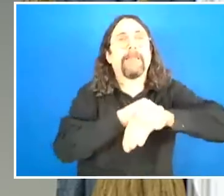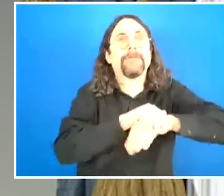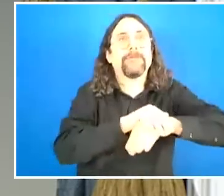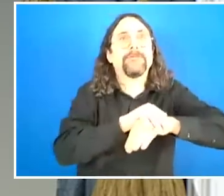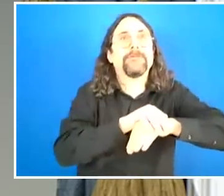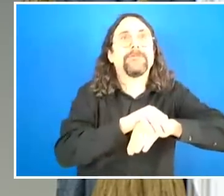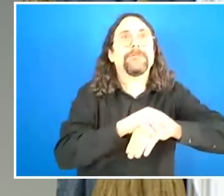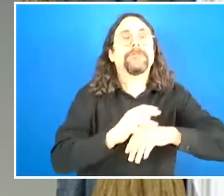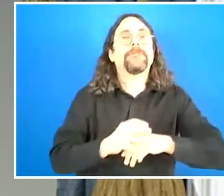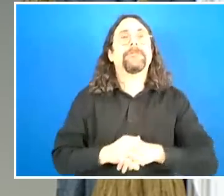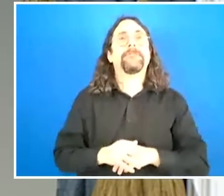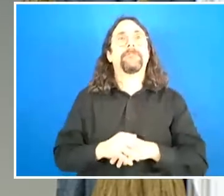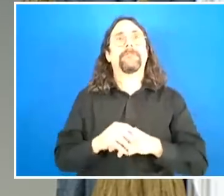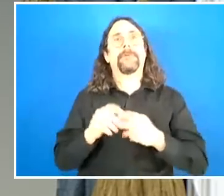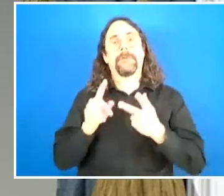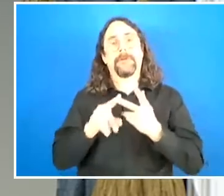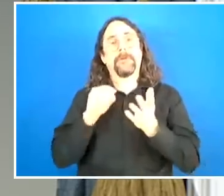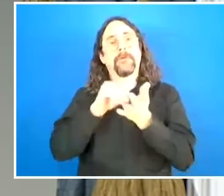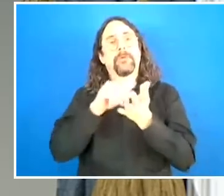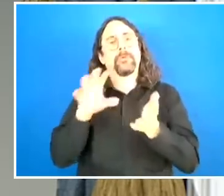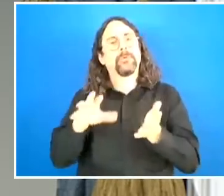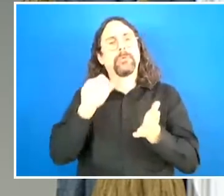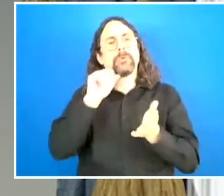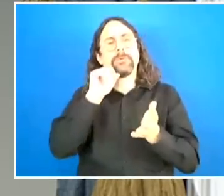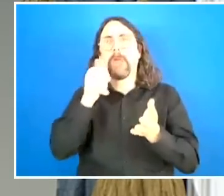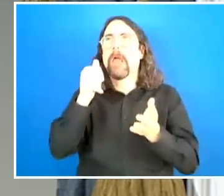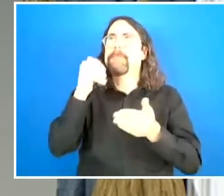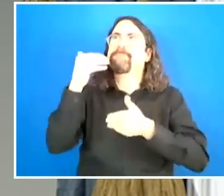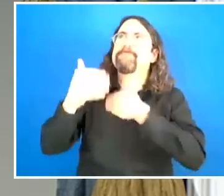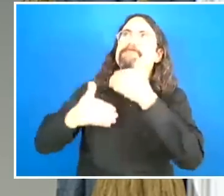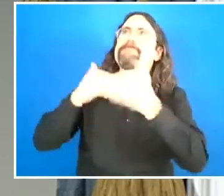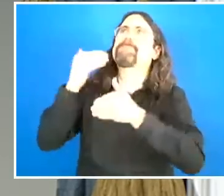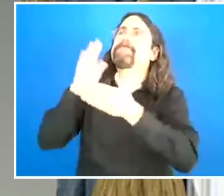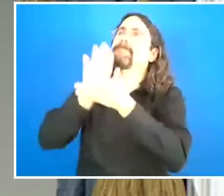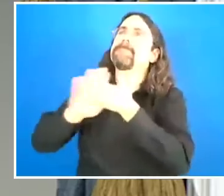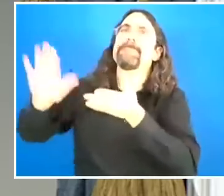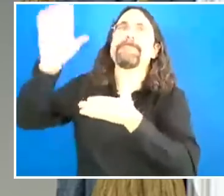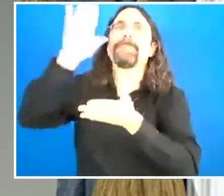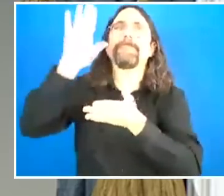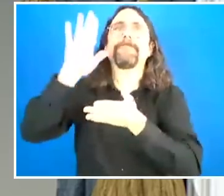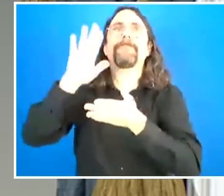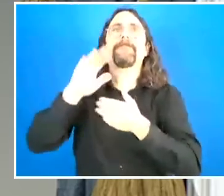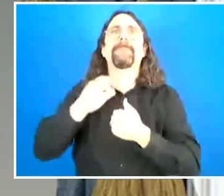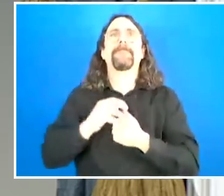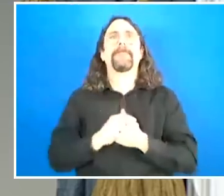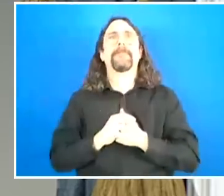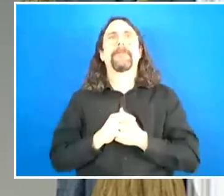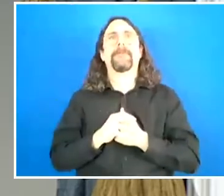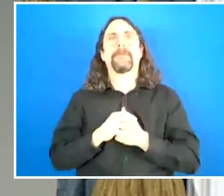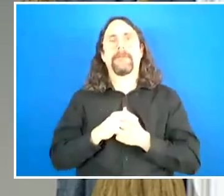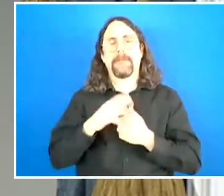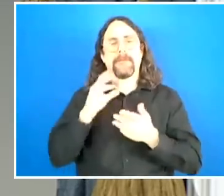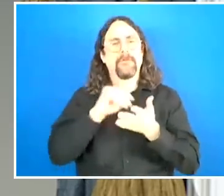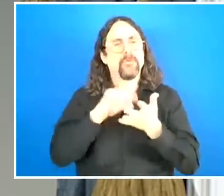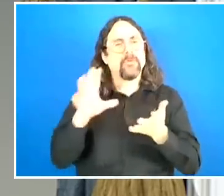SOCHOLS, OUR TEACHERS, OUR ADMINISTRATORS ARE FOCUSED ON WHAT THEY'RE BEING SERVED TO